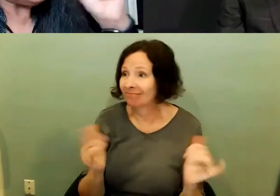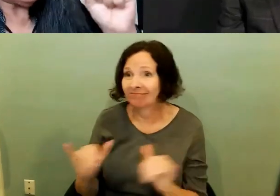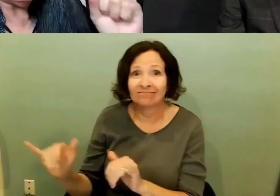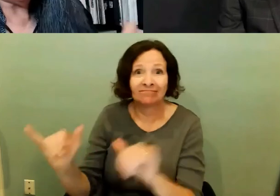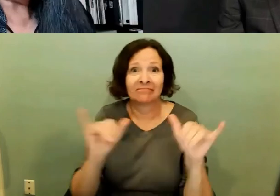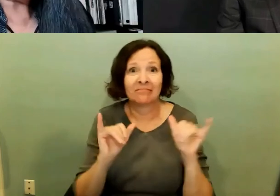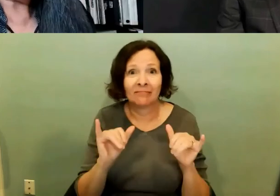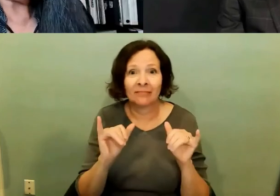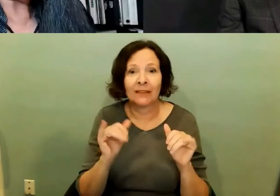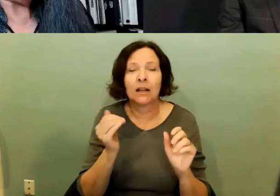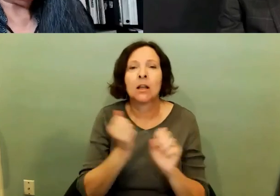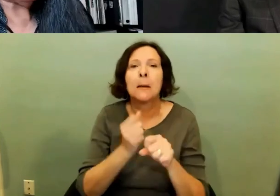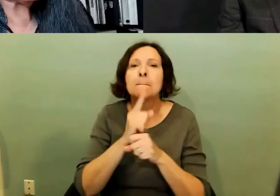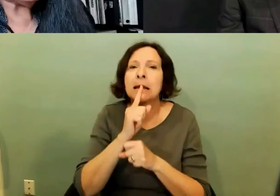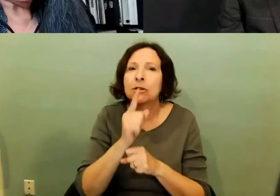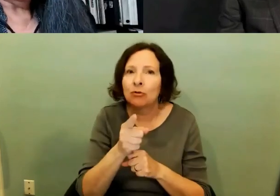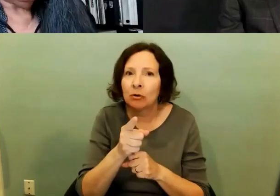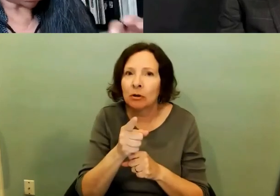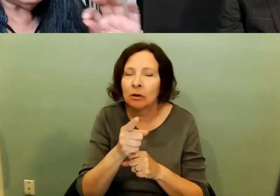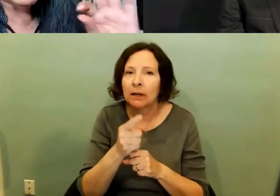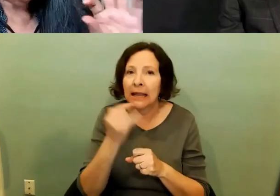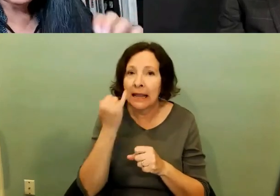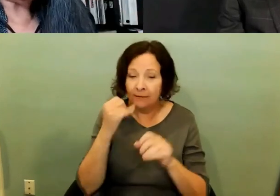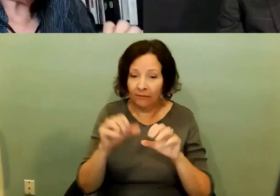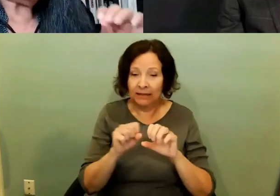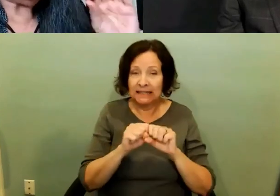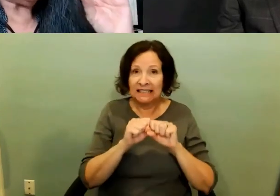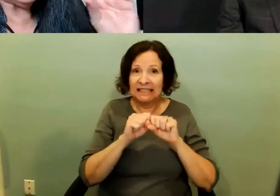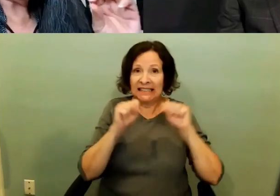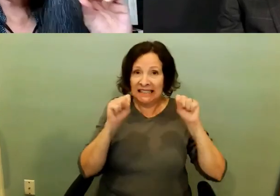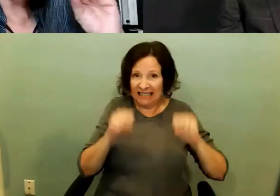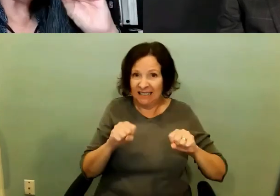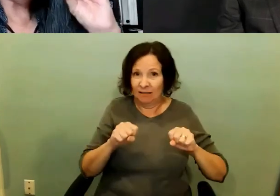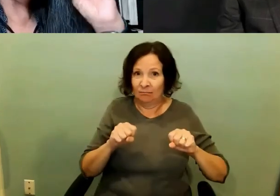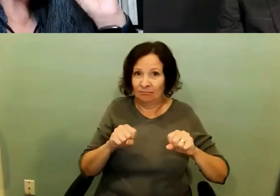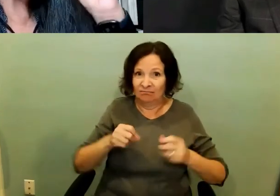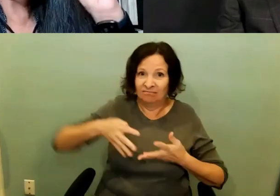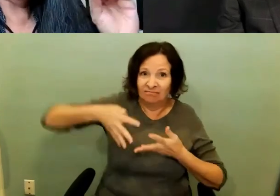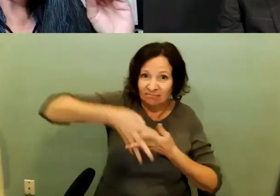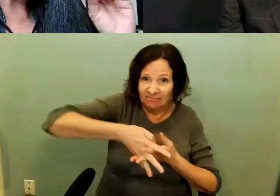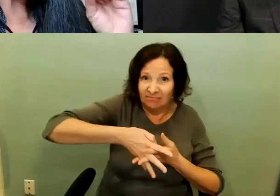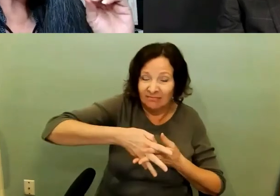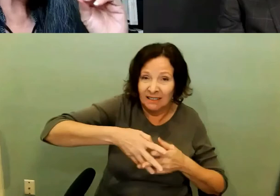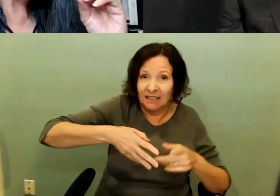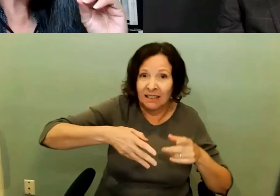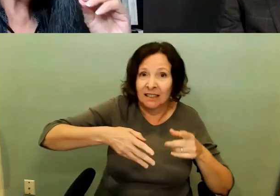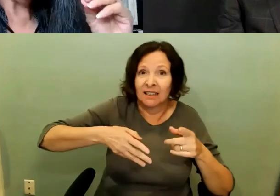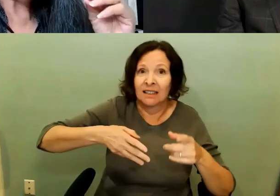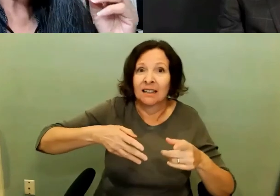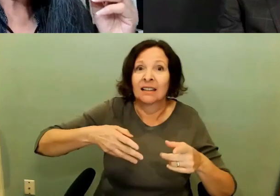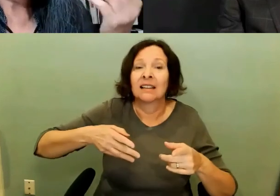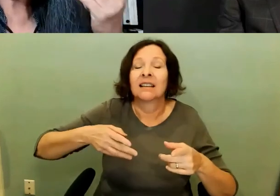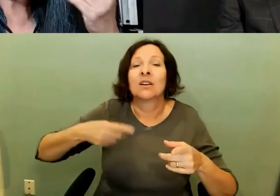. Because a lot of time people like to center recognition bias only